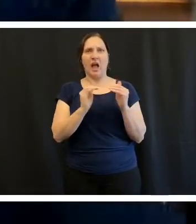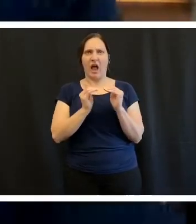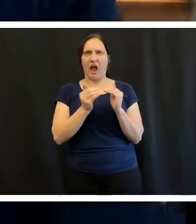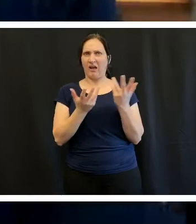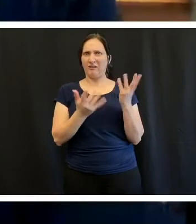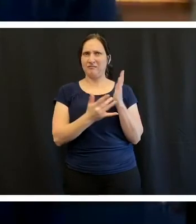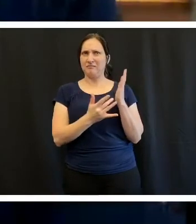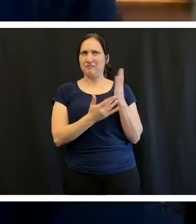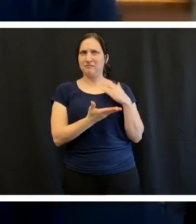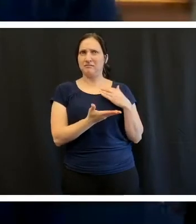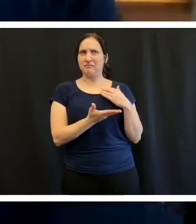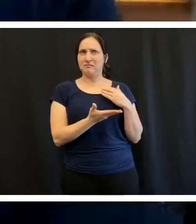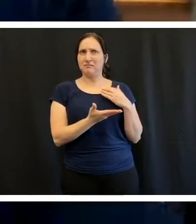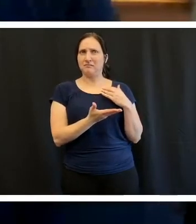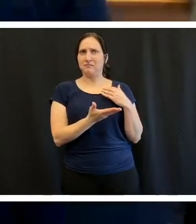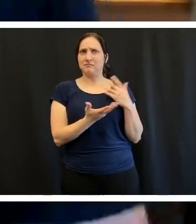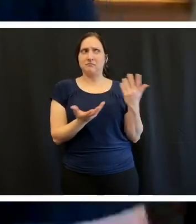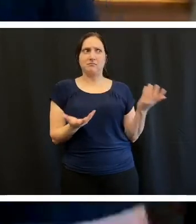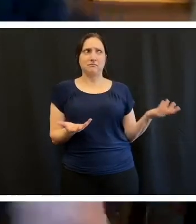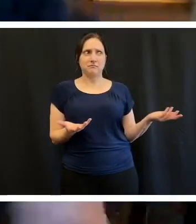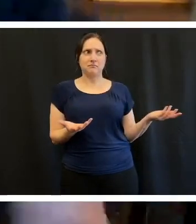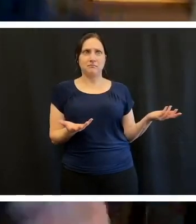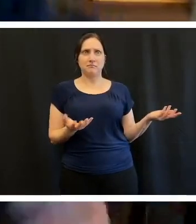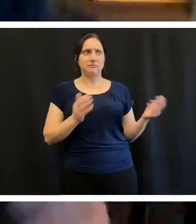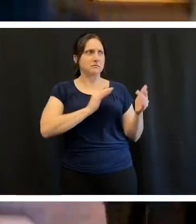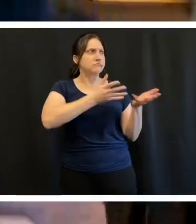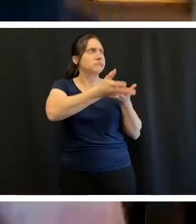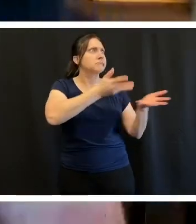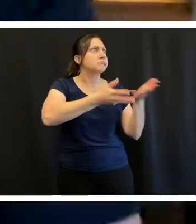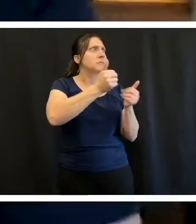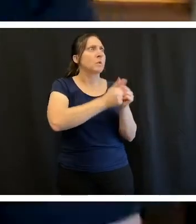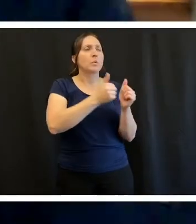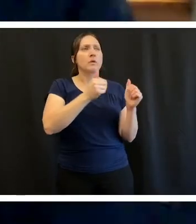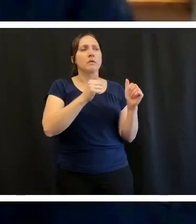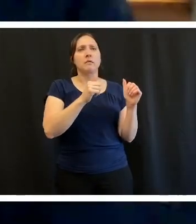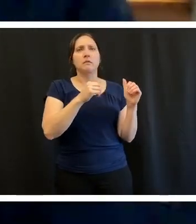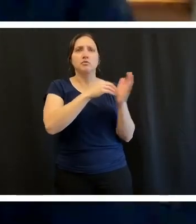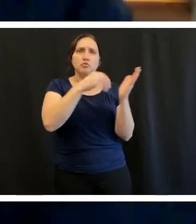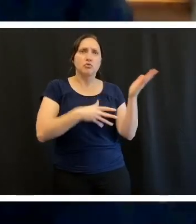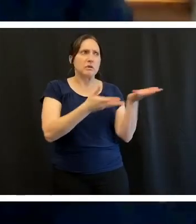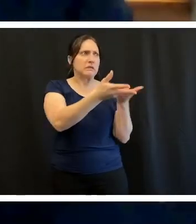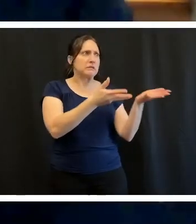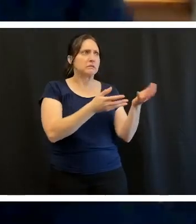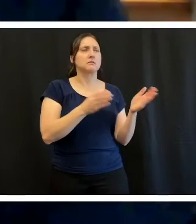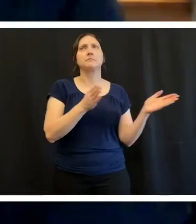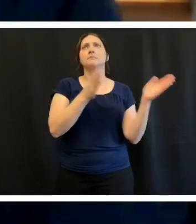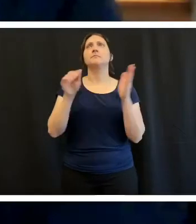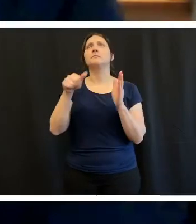to be assistive in that socialization. Tiffany Ellis, who's from St. Augustine, Florida,